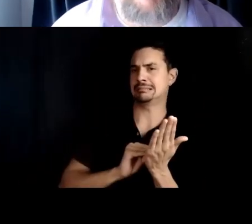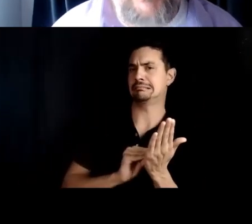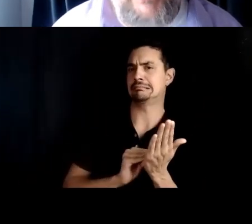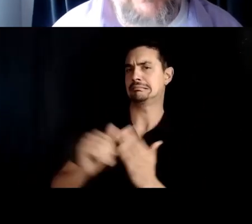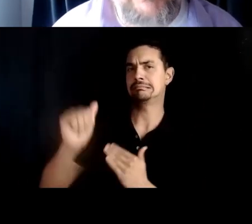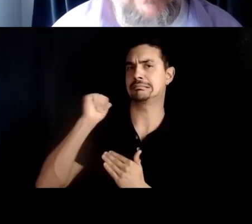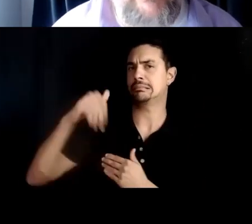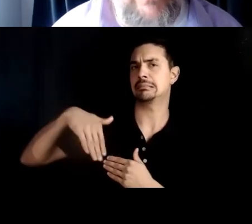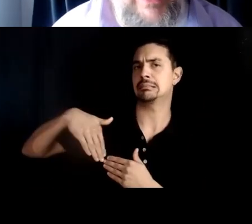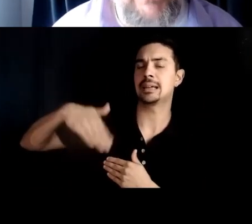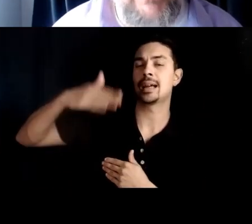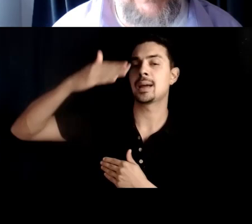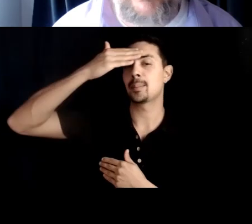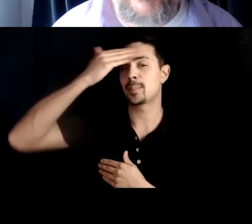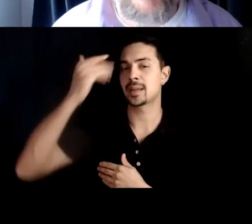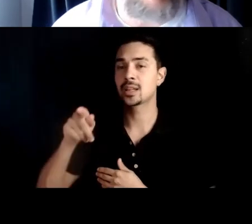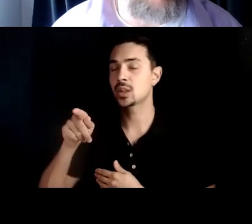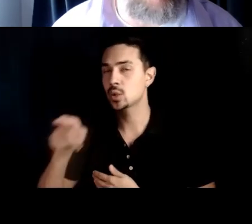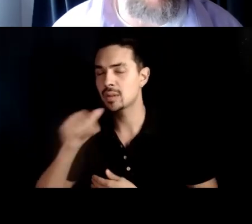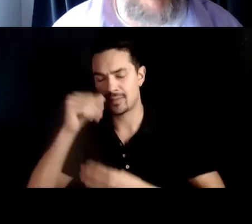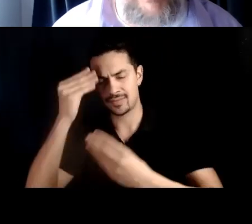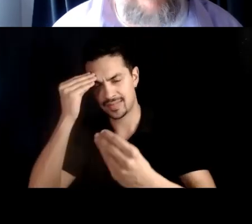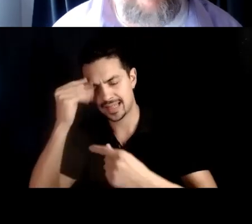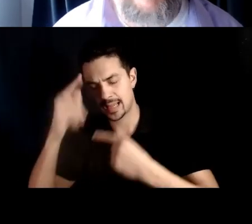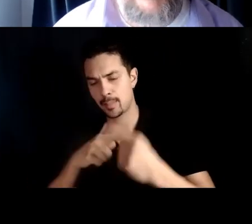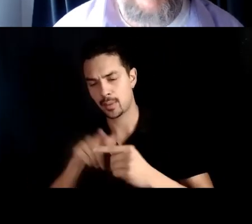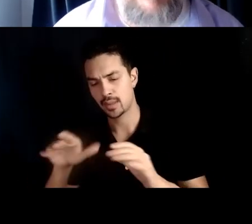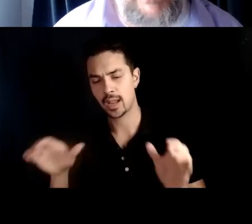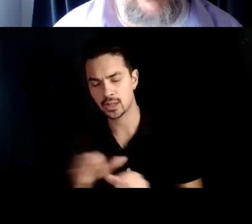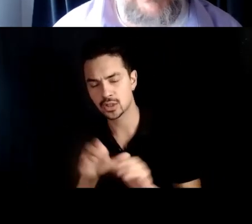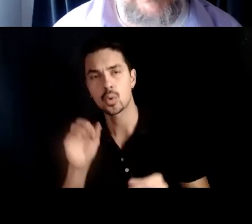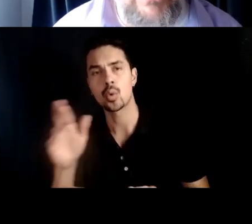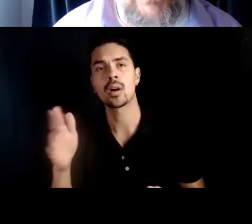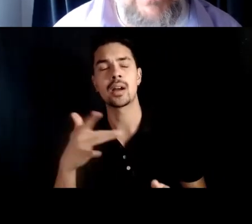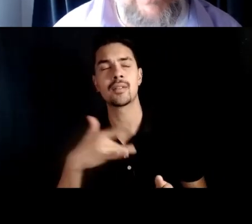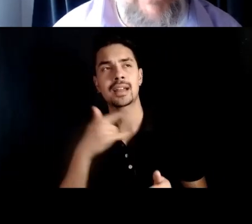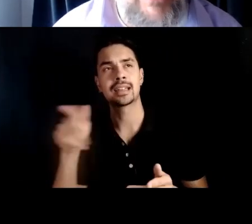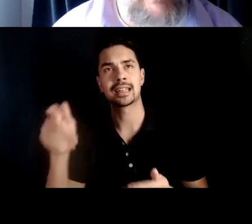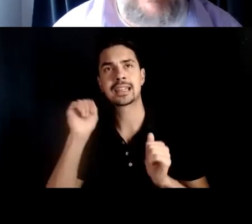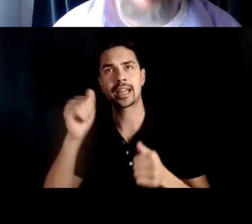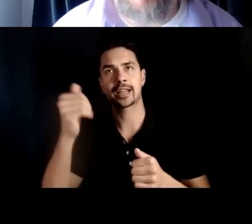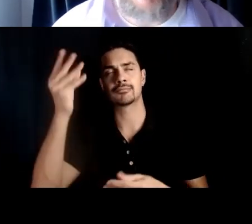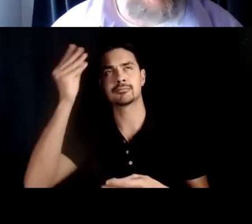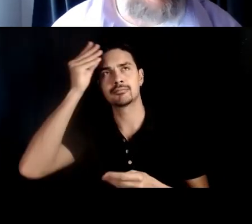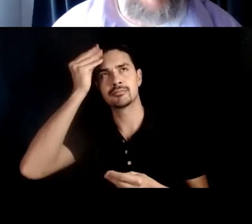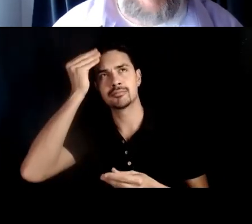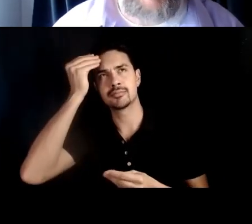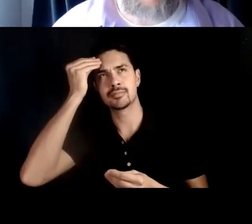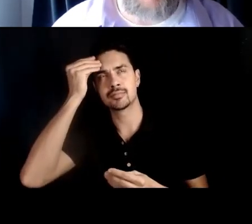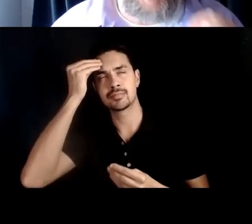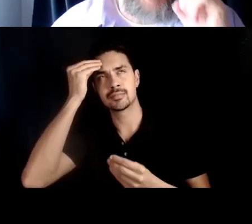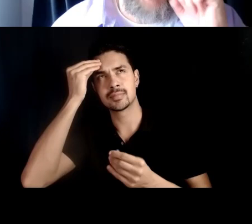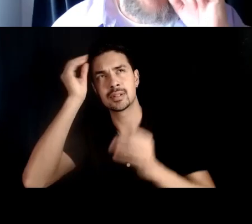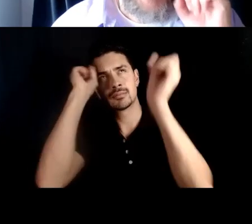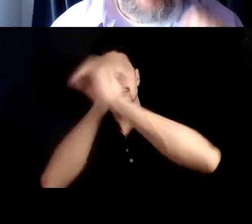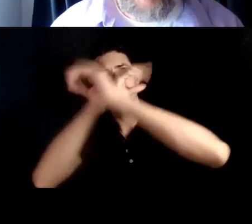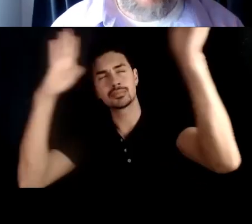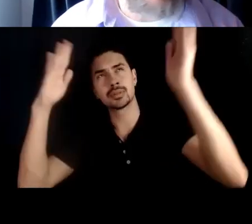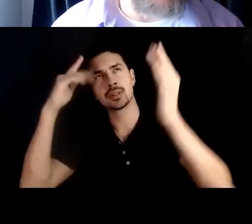the implications of their actions or isn't informed enough to make those decisions. Again, totally fine to have those boundaries